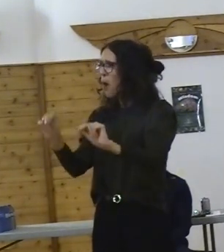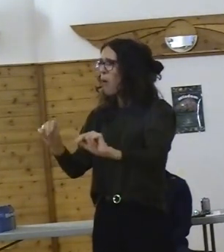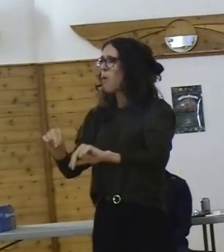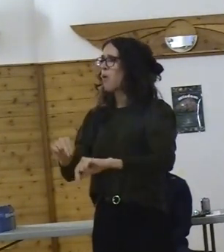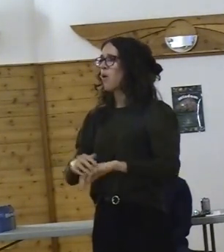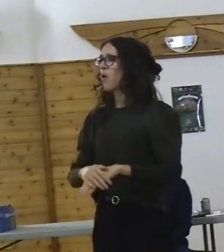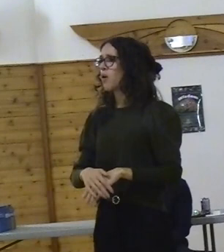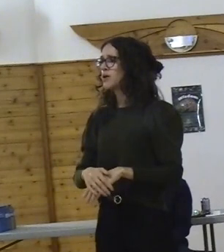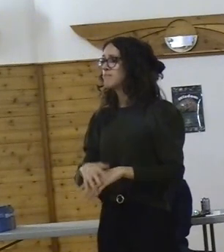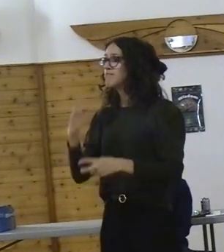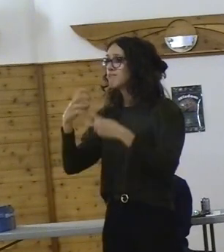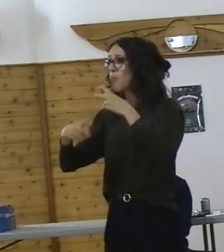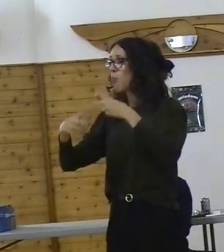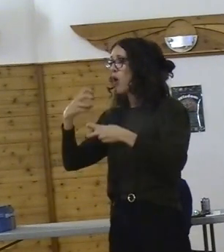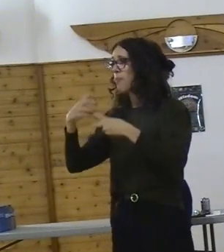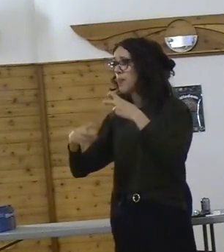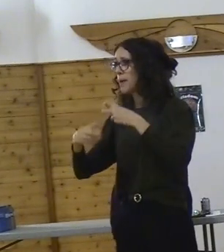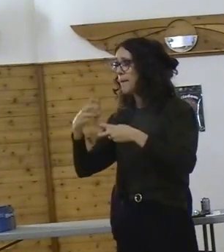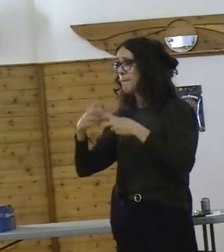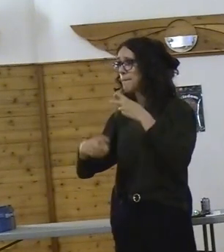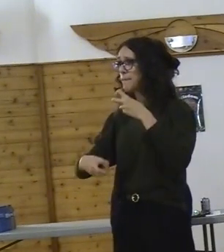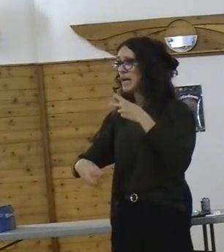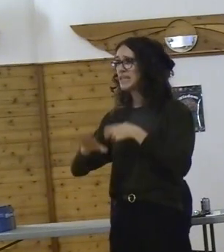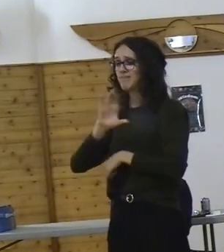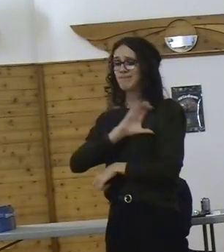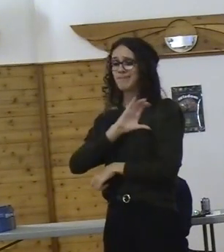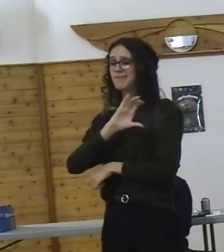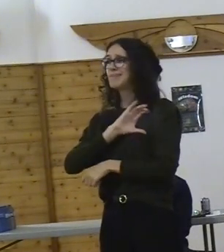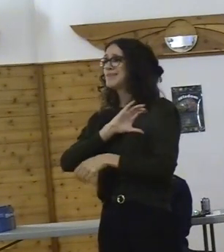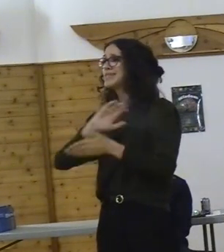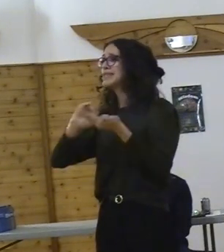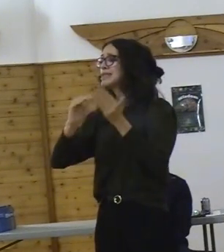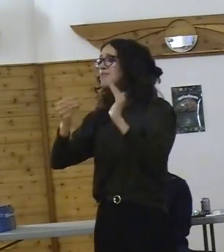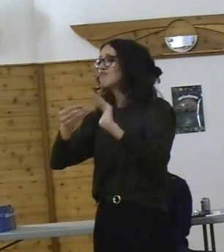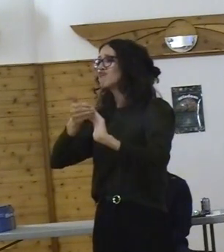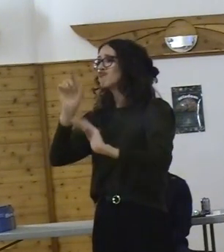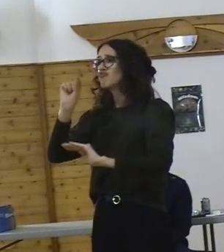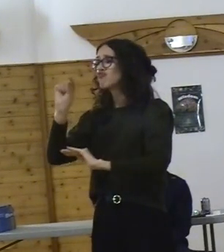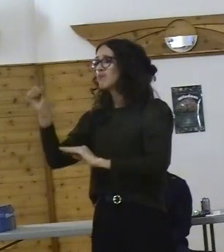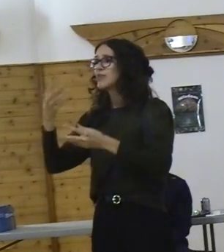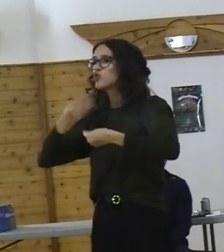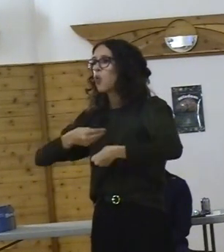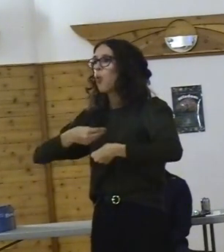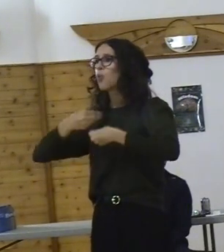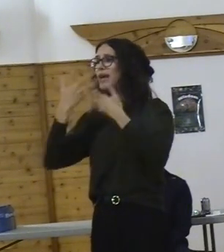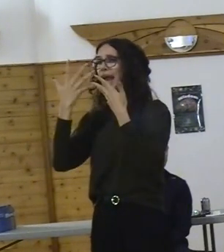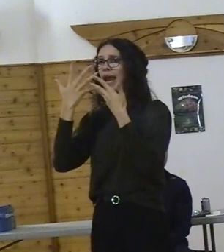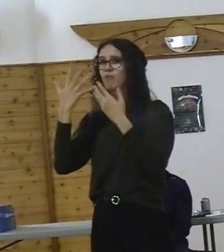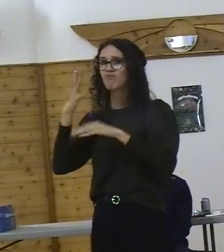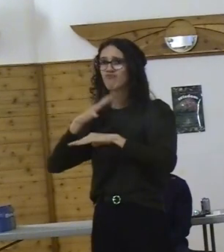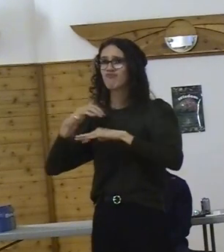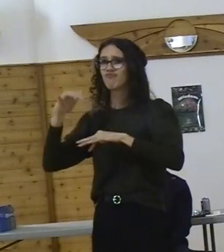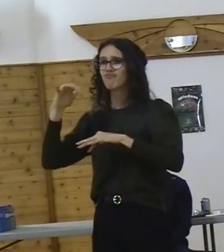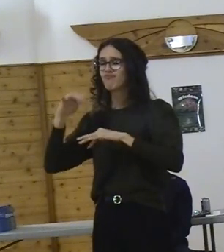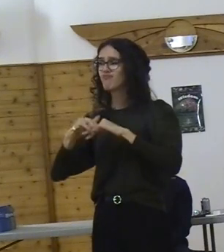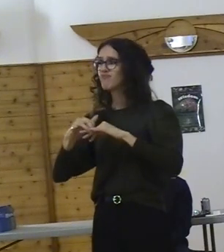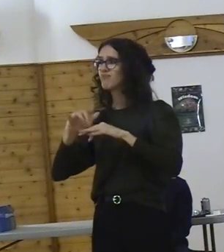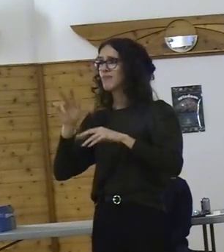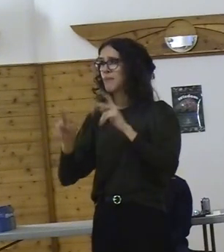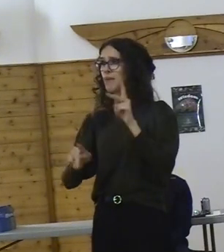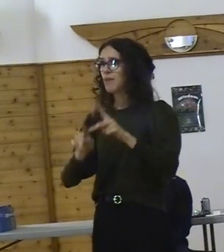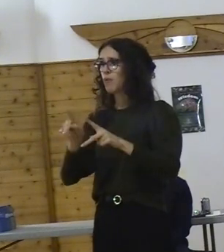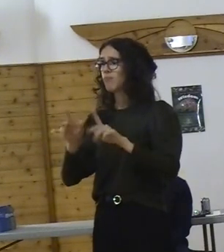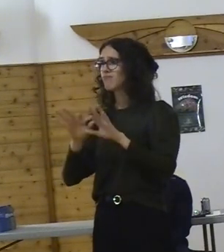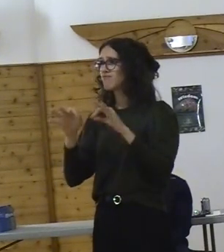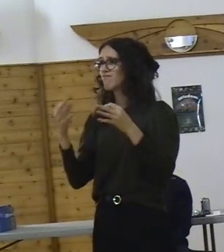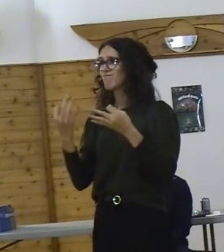They really want our loved ones not to be found at these Brady landfills.